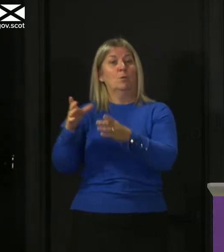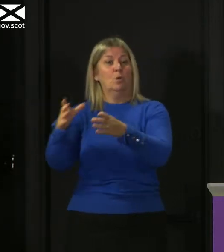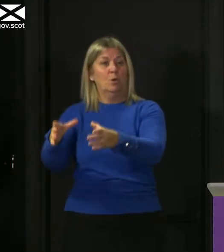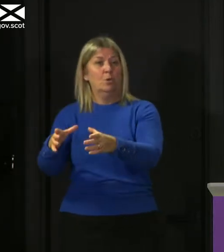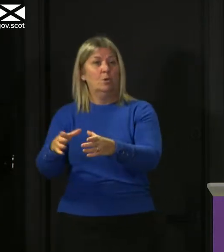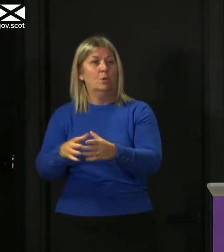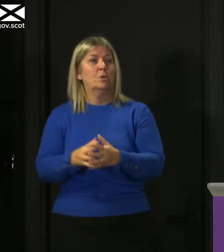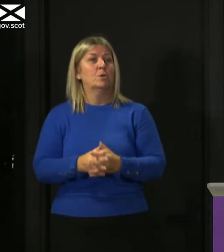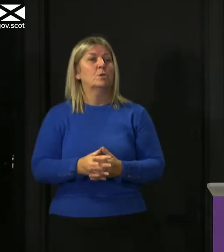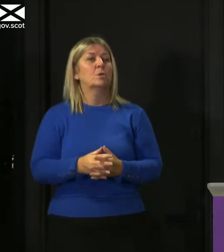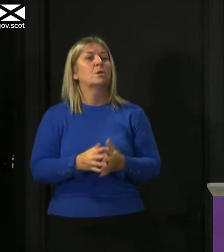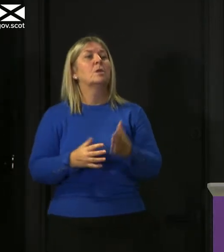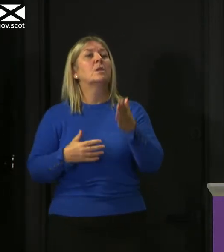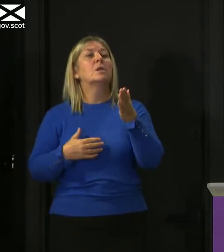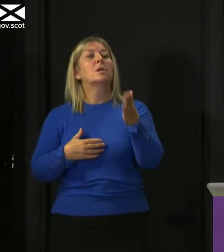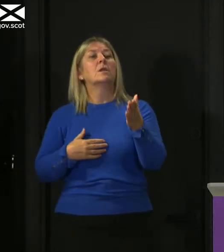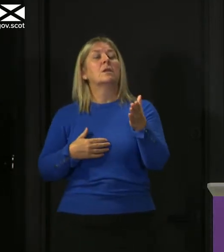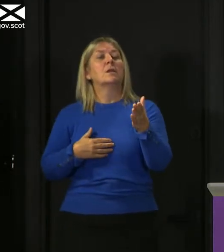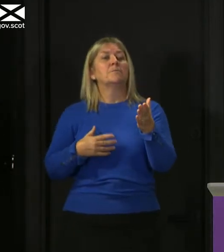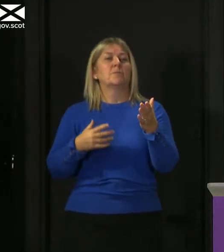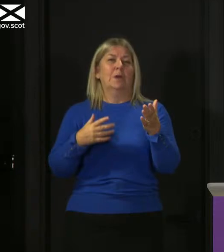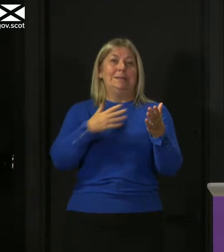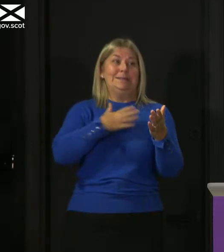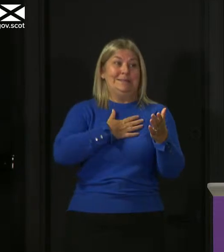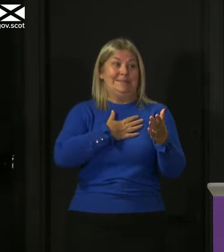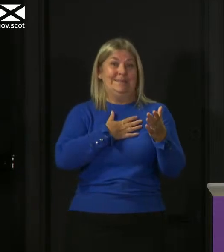admitting I had not read the Telegraph this morning, Daniel sanders from the Telegraph.